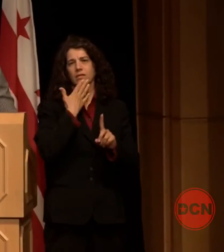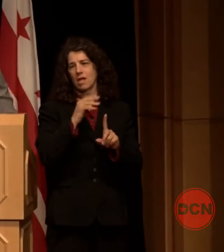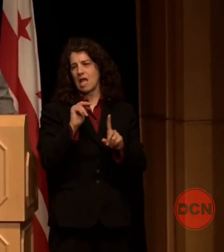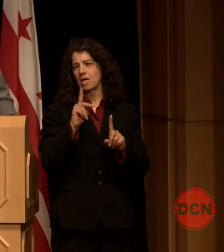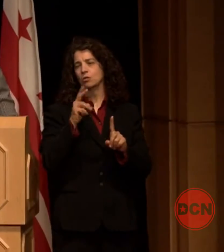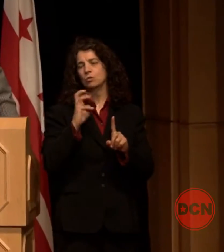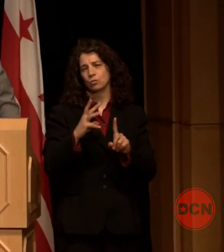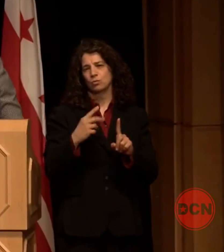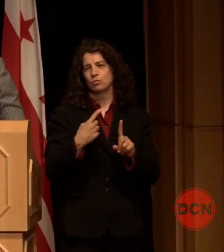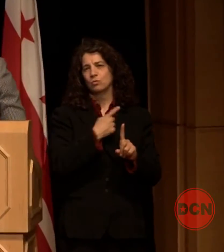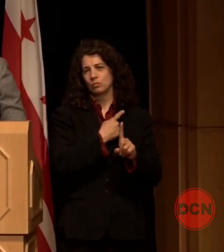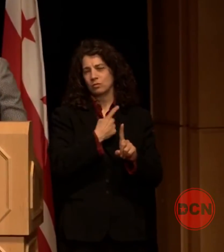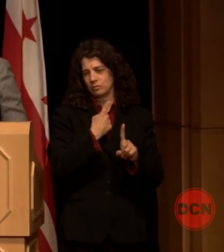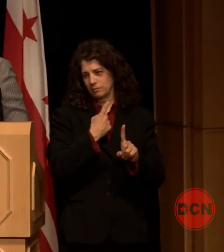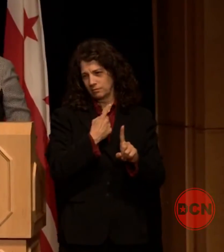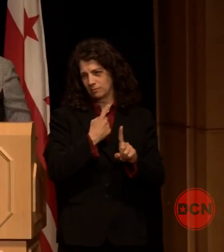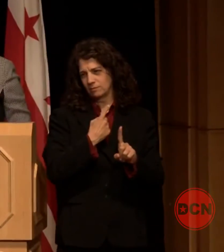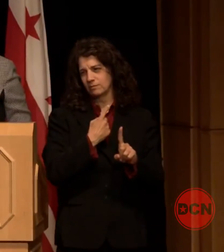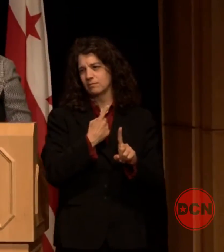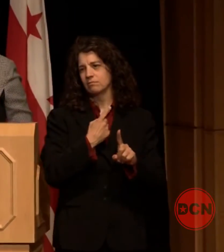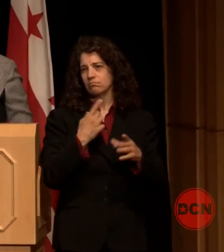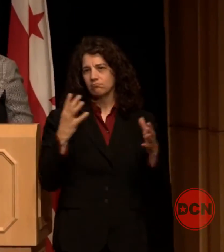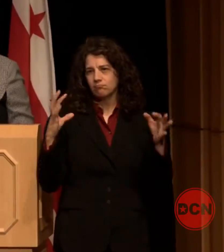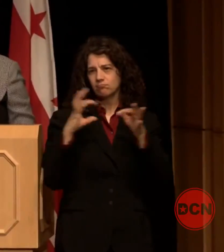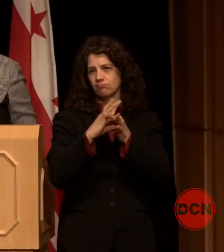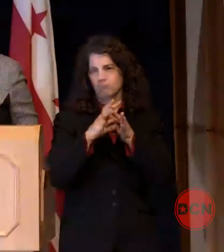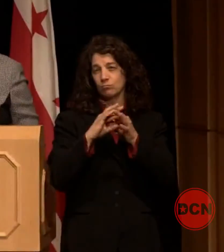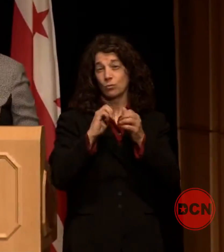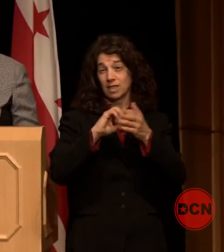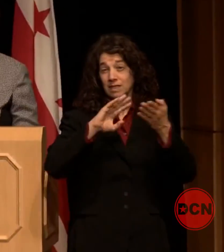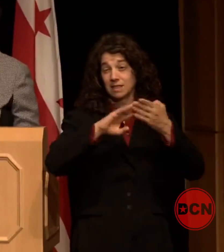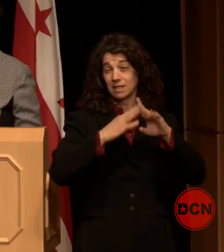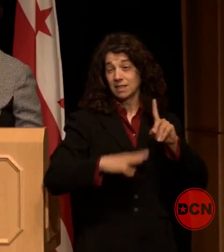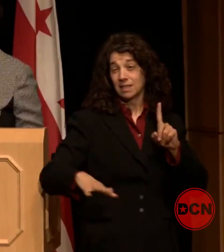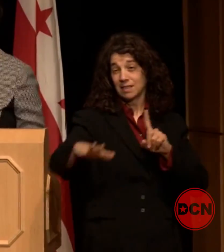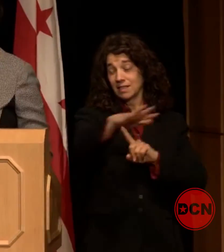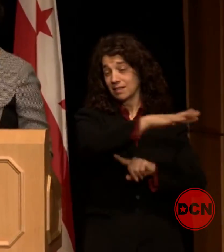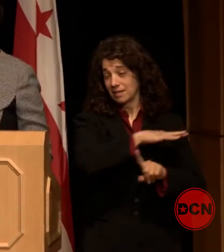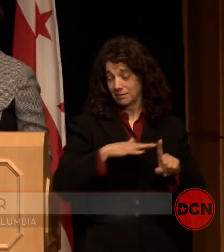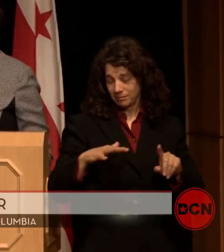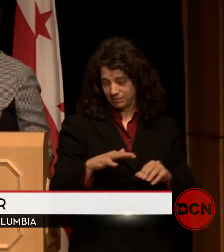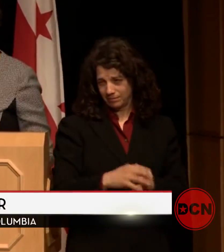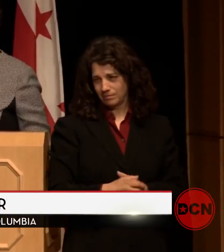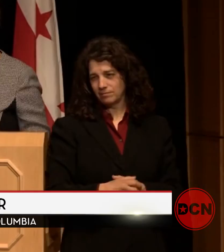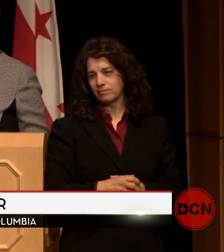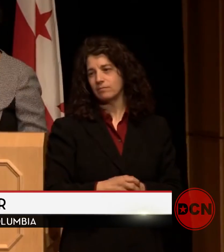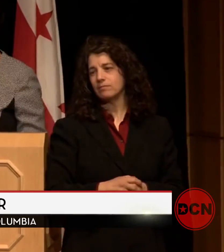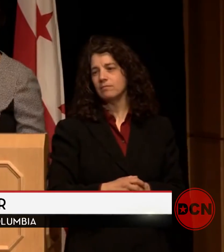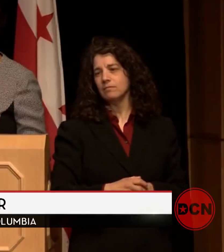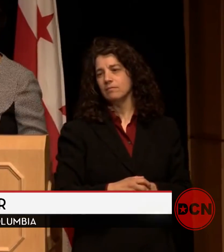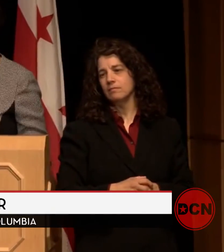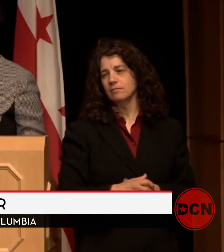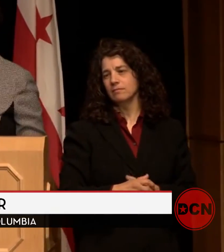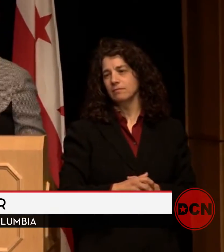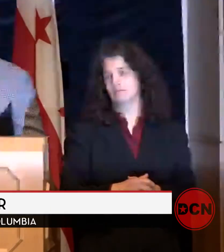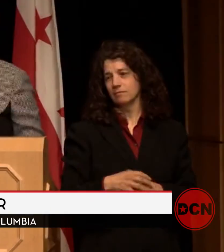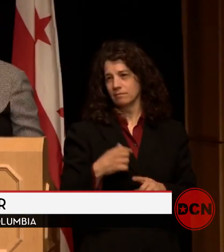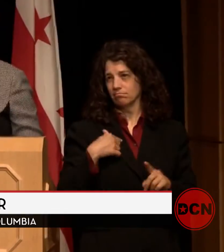WITH THE CITY TO INVITE YOU TO MARCH MADNESS 2017. NOW, FOR ME IT IS HARD TO BELIEVE THAT THIS IS THE THIRD